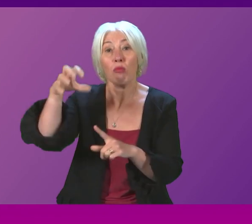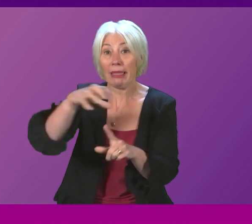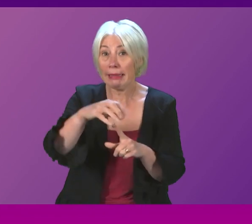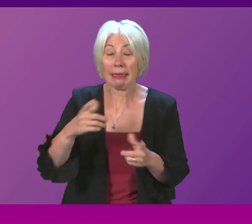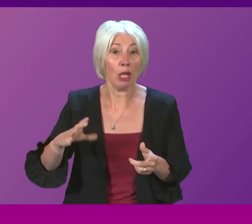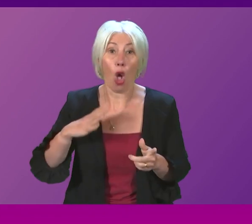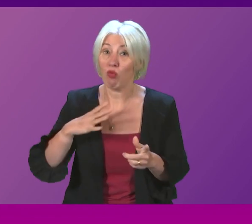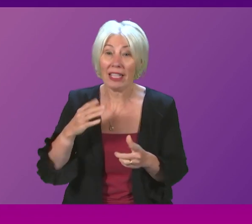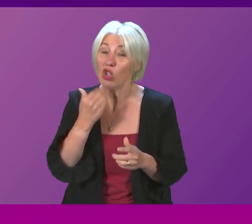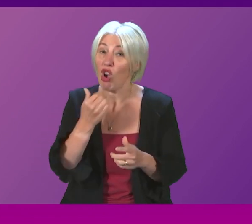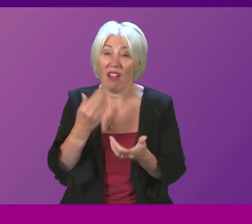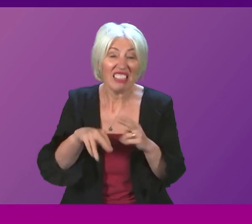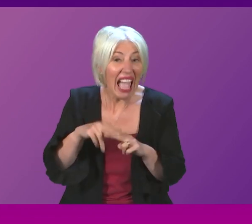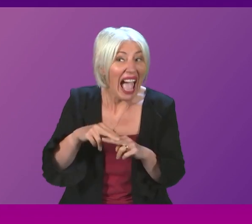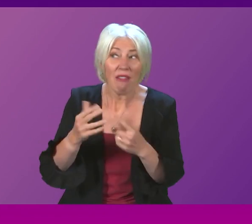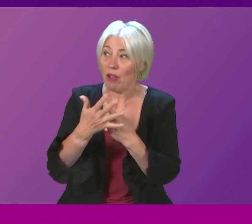short staffed and under pressure, a “reprioritisation”.